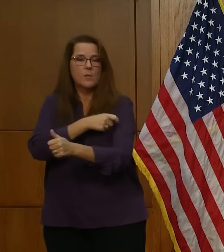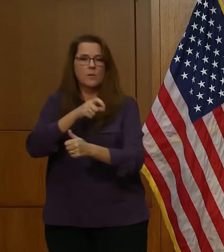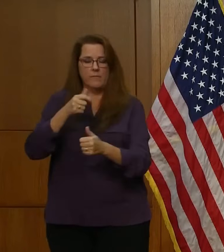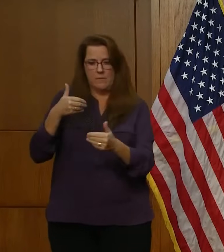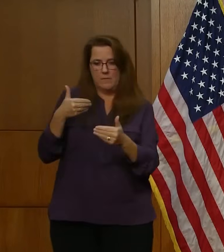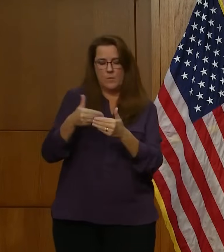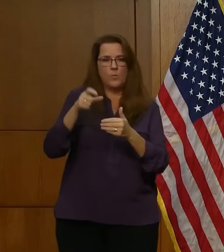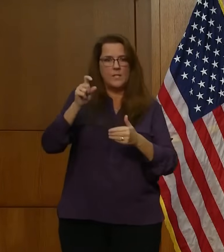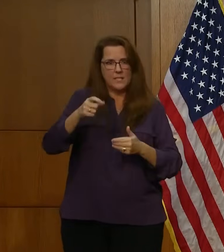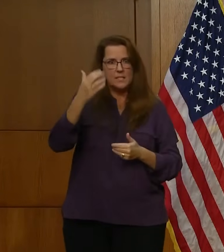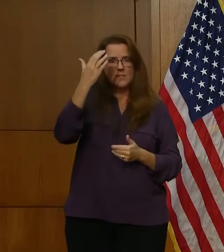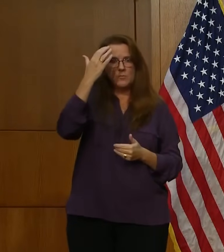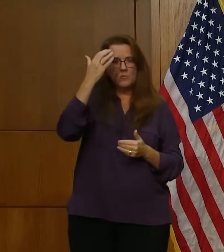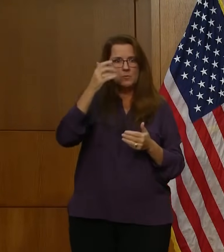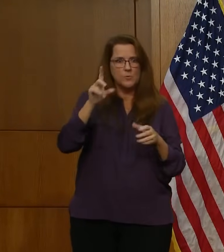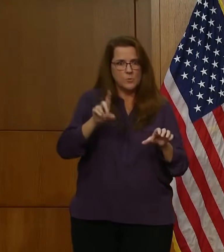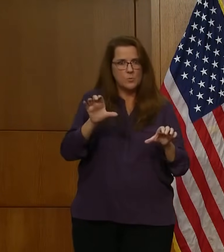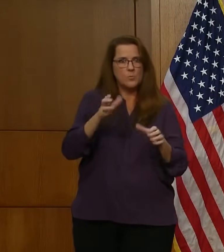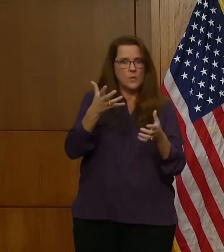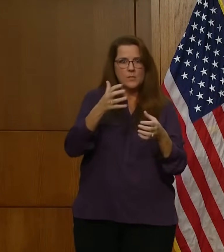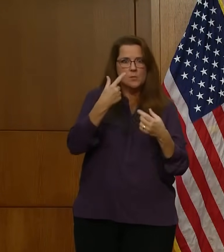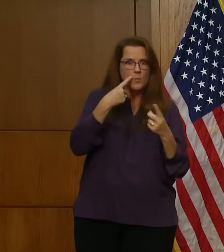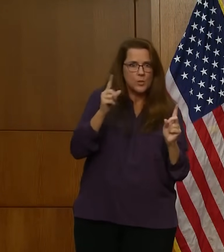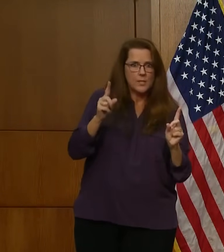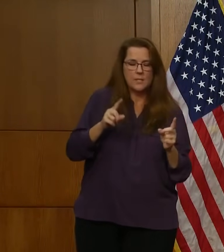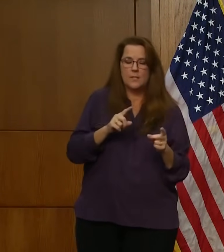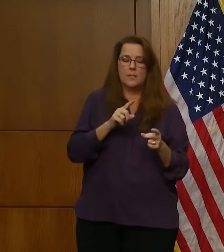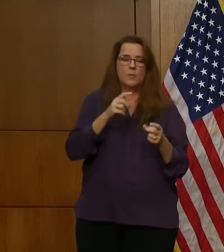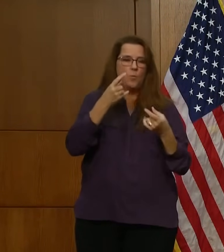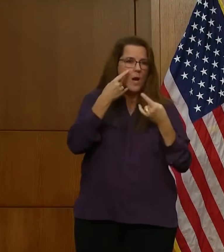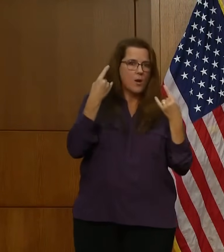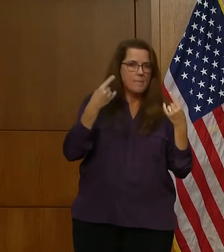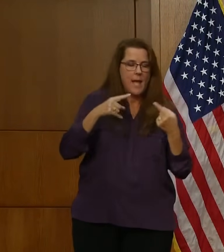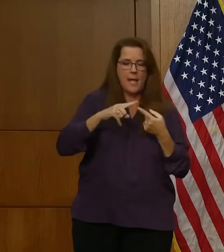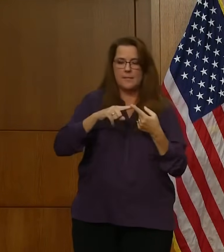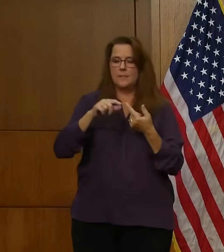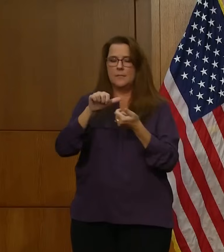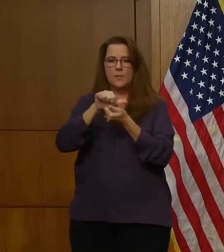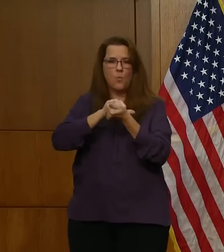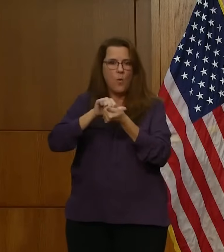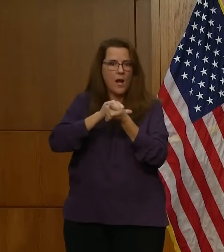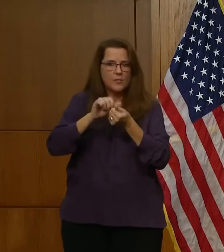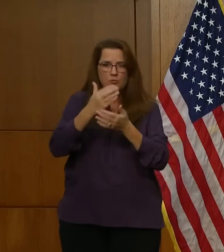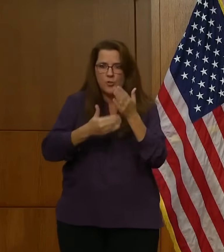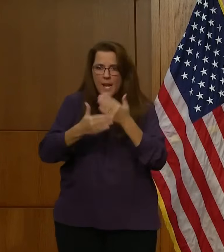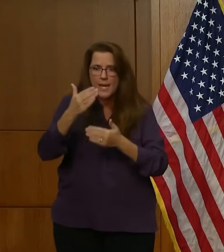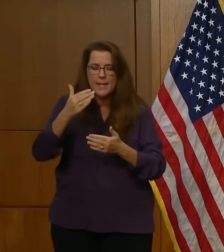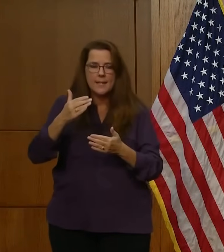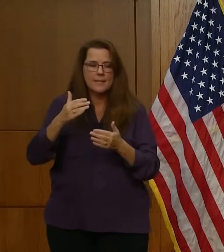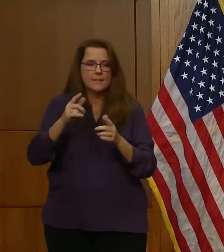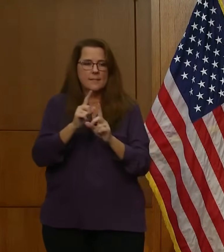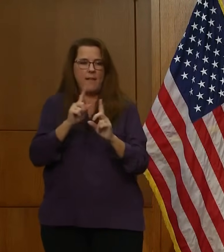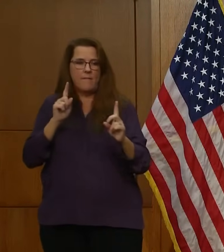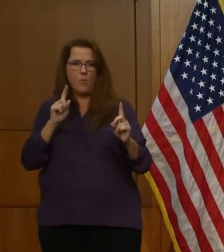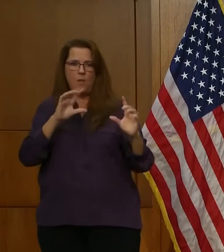FOR SOME MONTHS TO COME. WE ALL NEED TO CONTINUE DOING THE THINGS THAT WE KNOW WORK